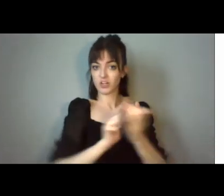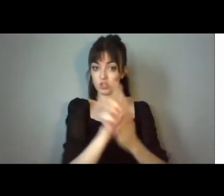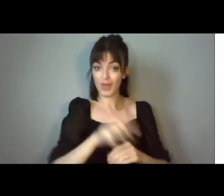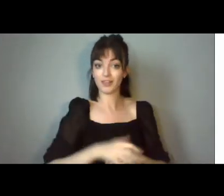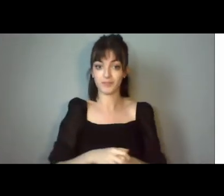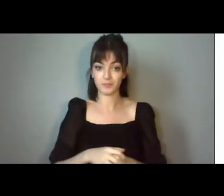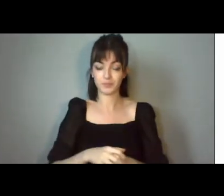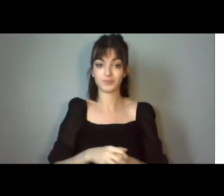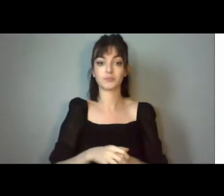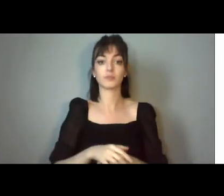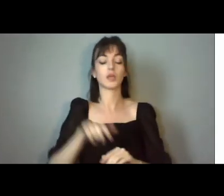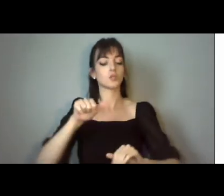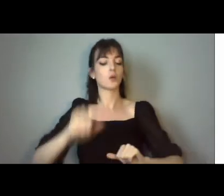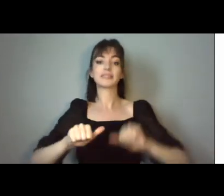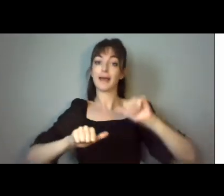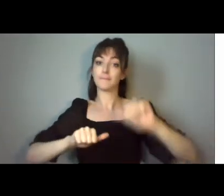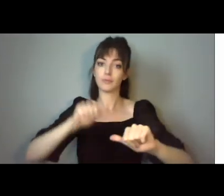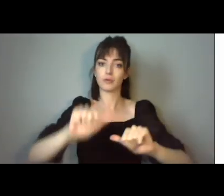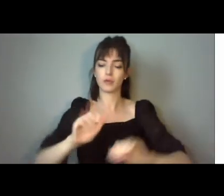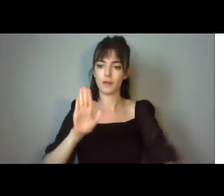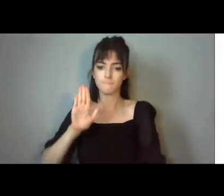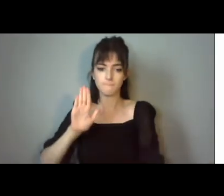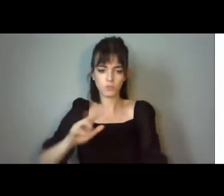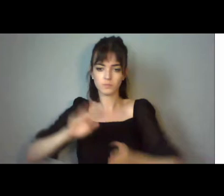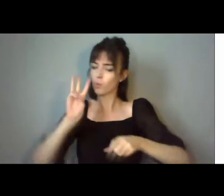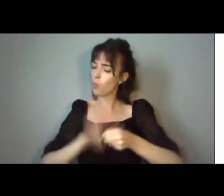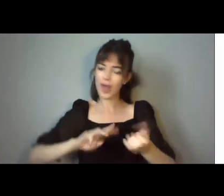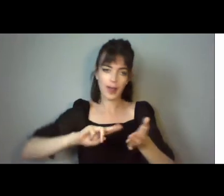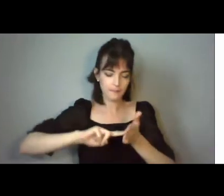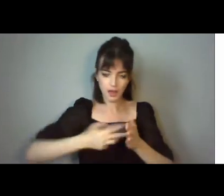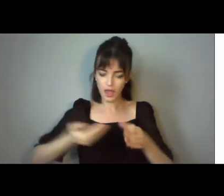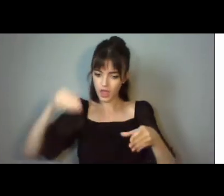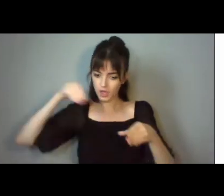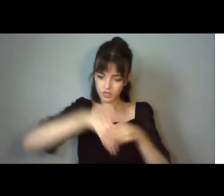Those steps must be deliberate, well planned and include consultation with